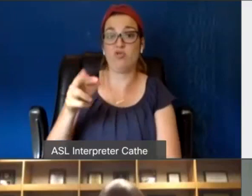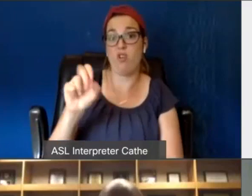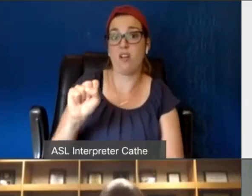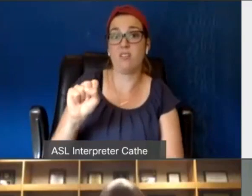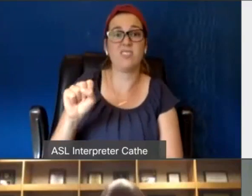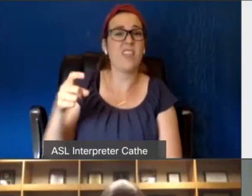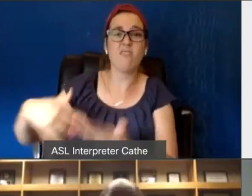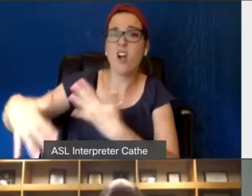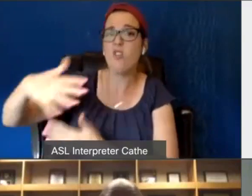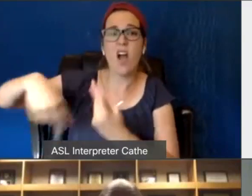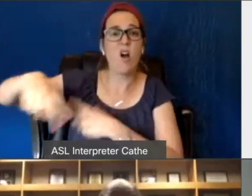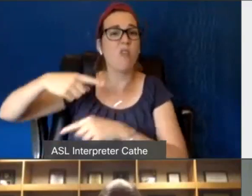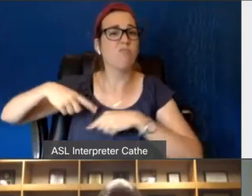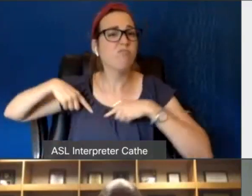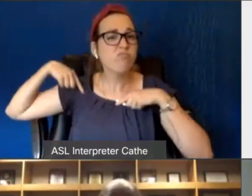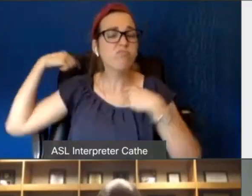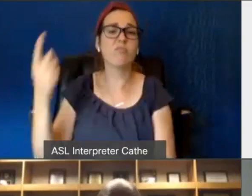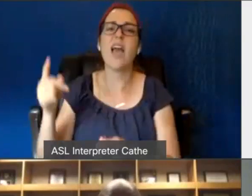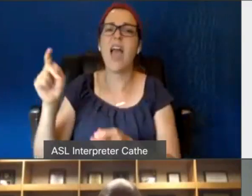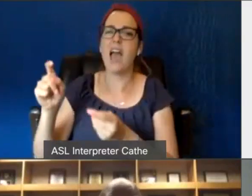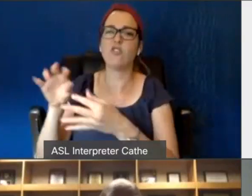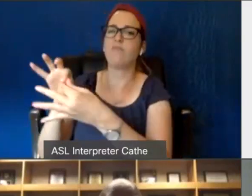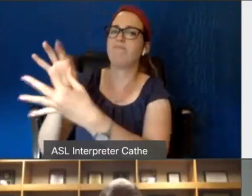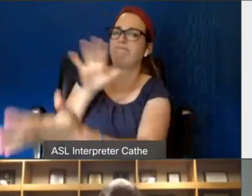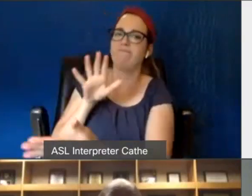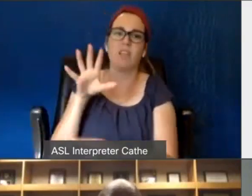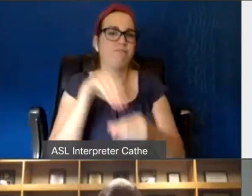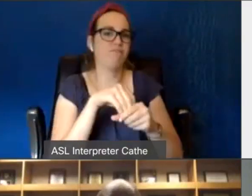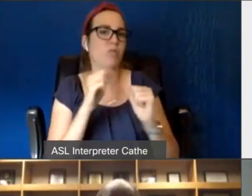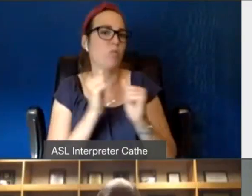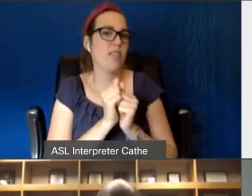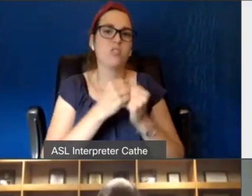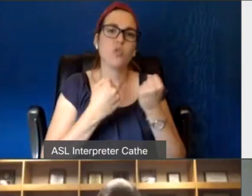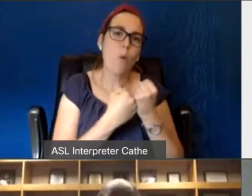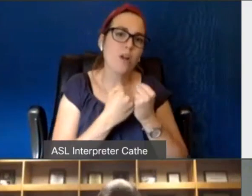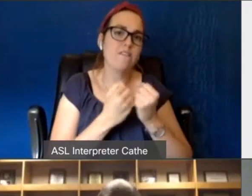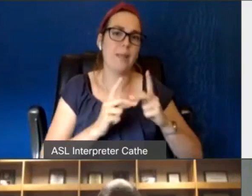And again, it's not a wellness check is to make sure you're doing exactly what you're supposed to do